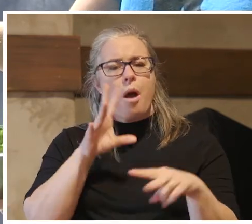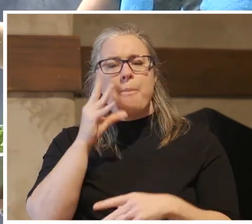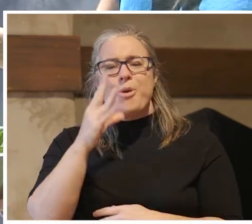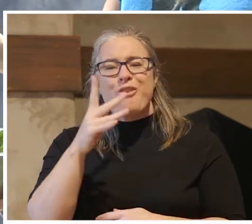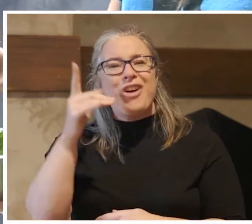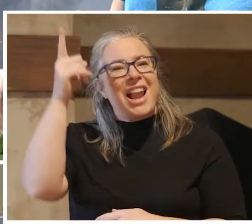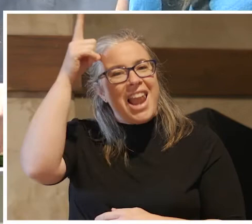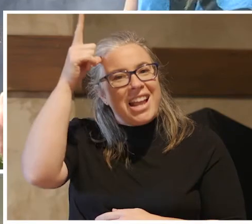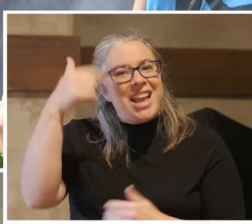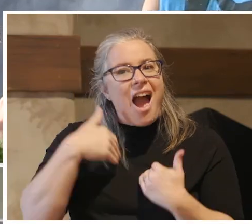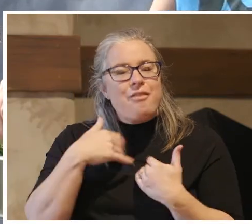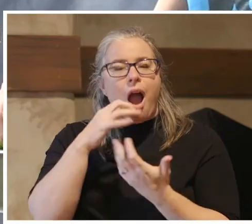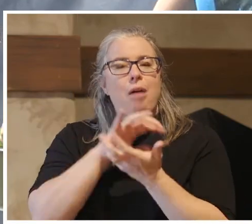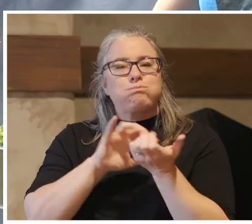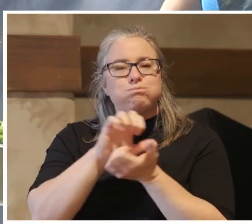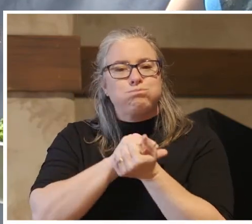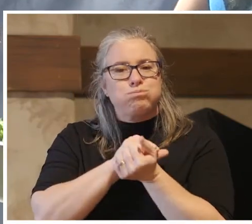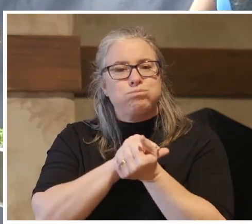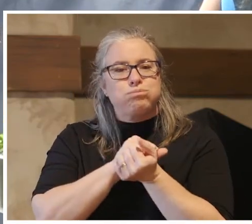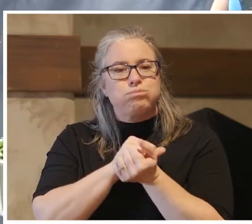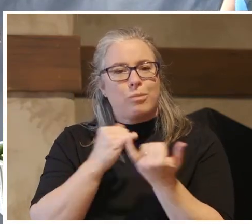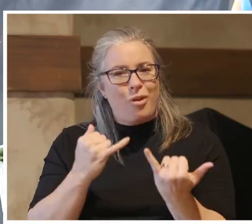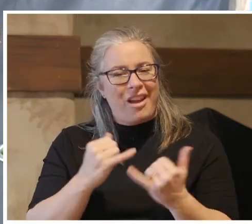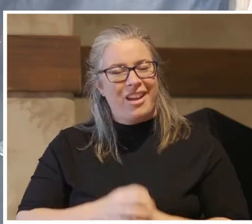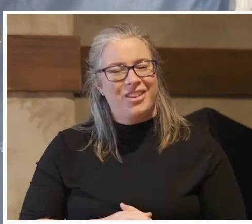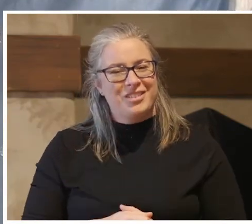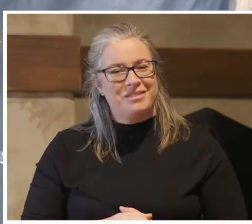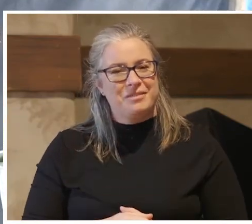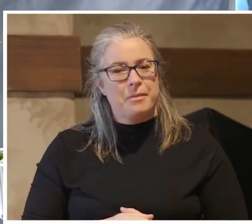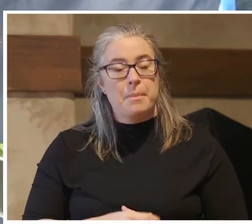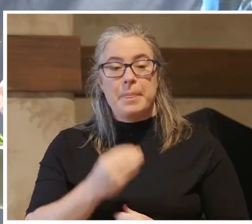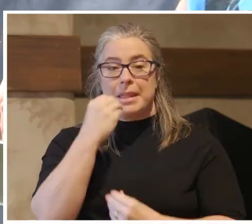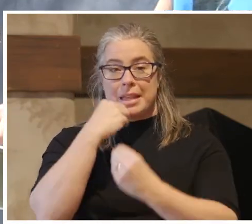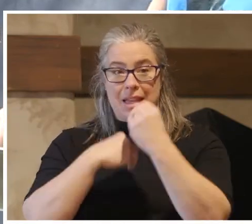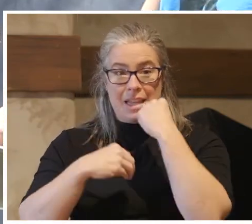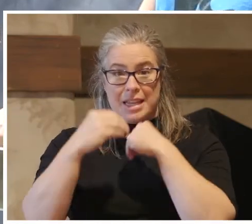she's got to munch right in through there. She's eating it right up.